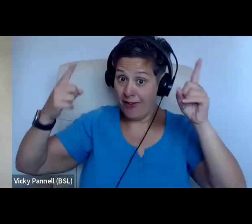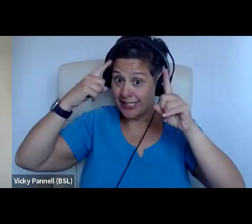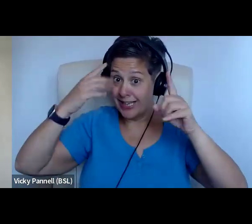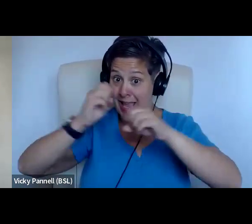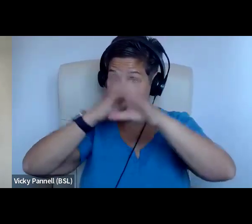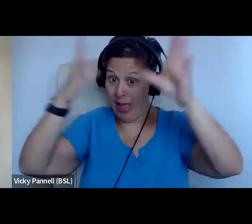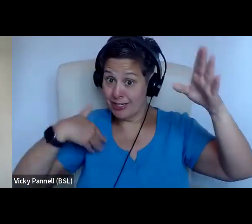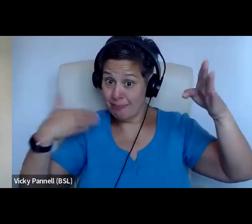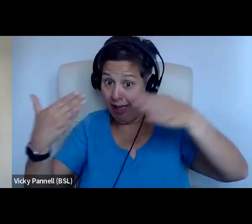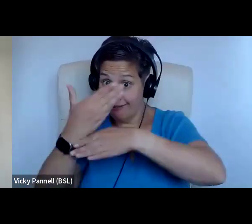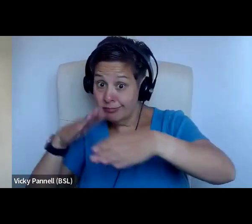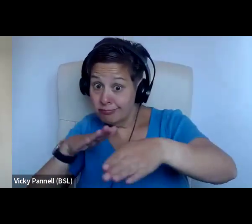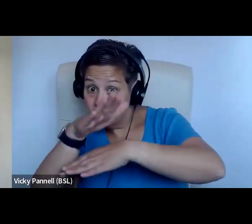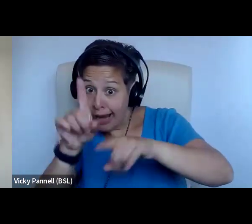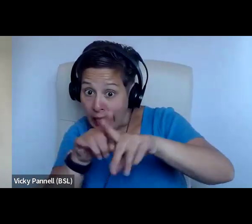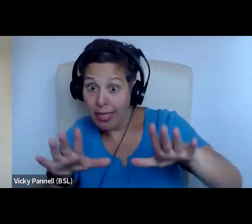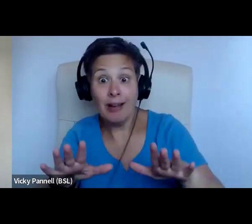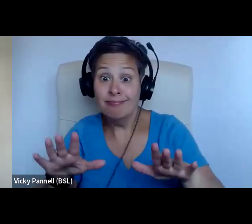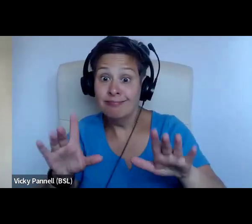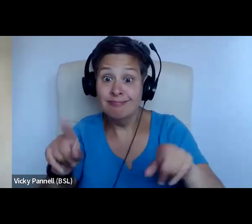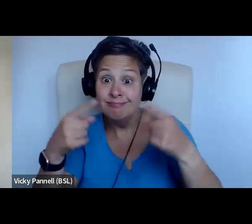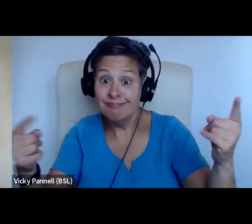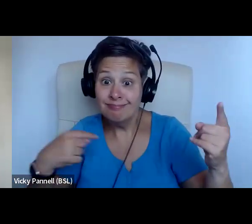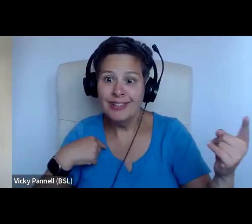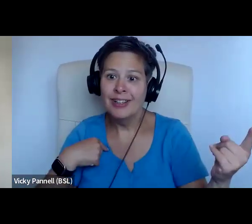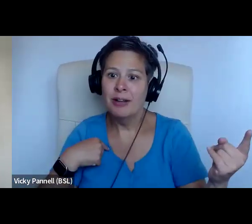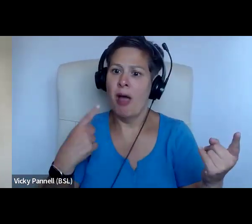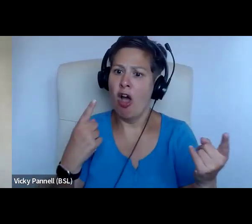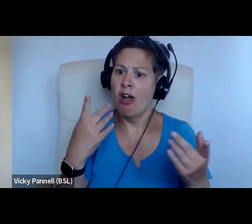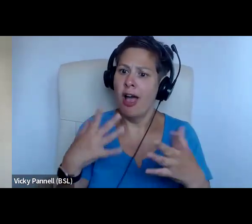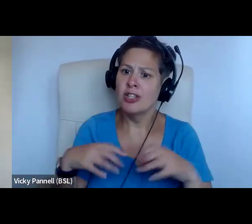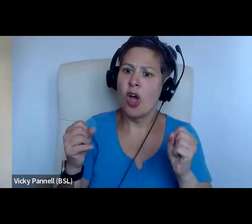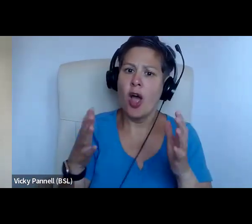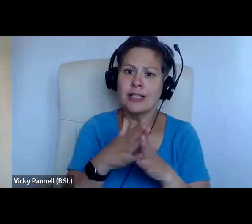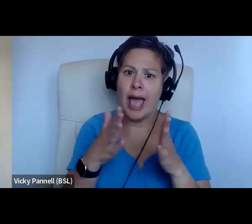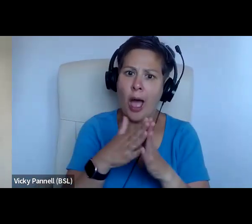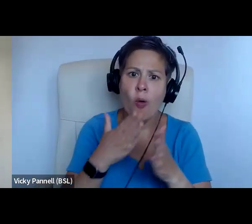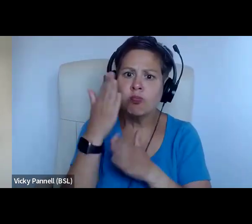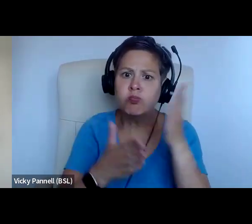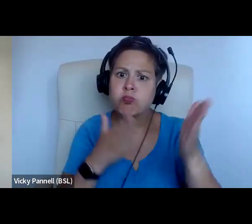and just talking to anyone who was willing to talk to me. So there's really not a single